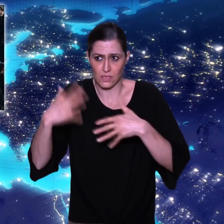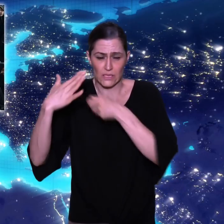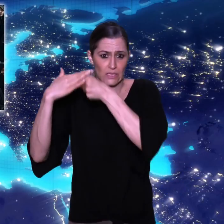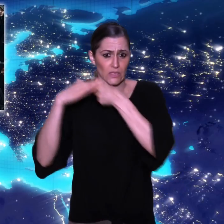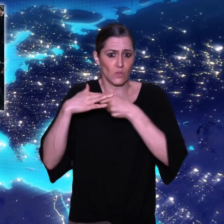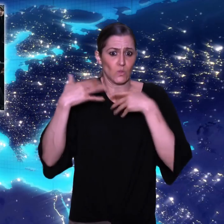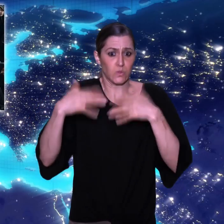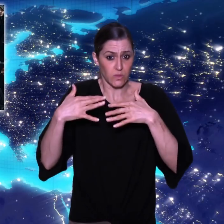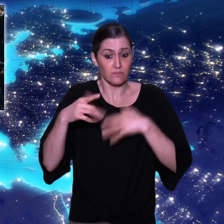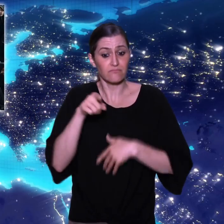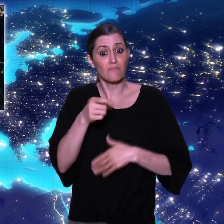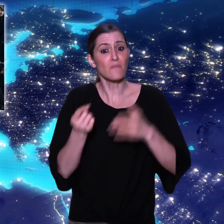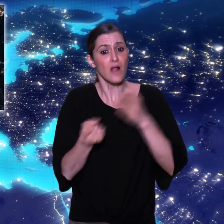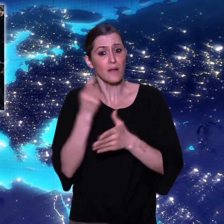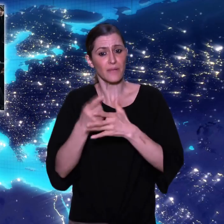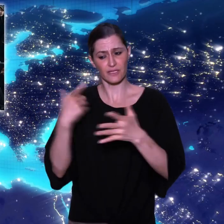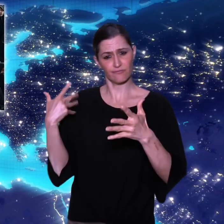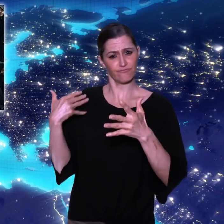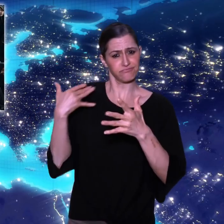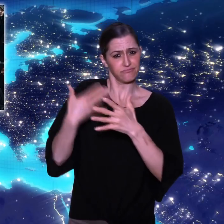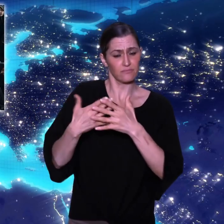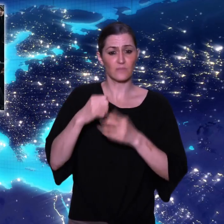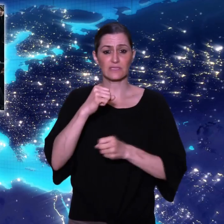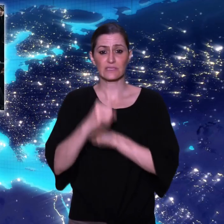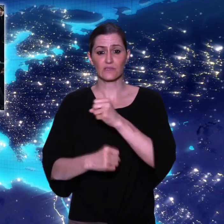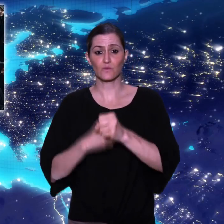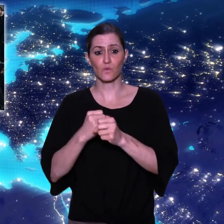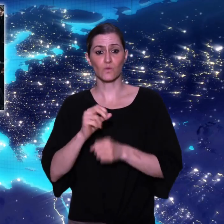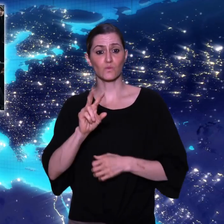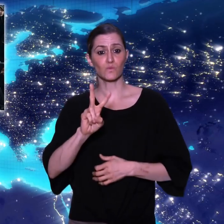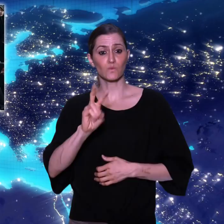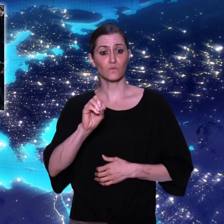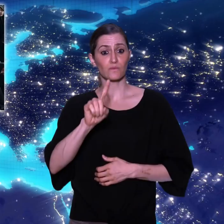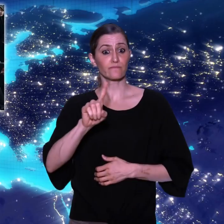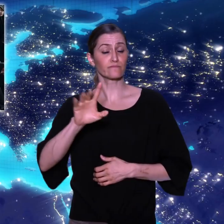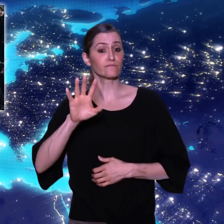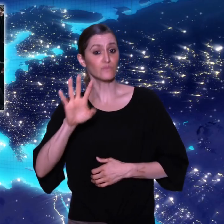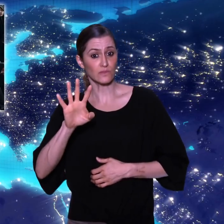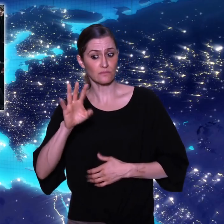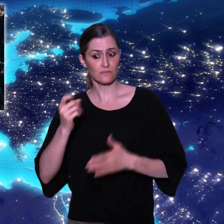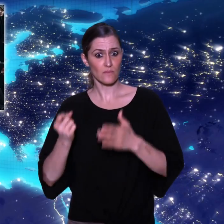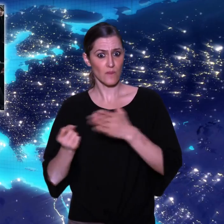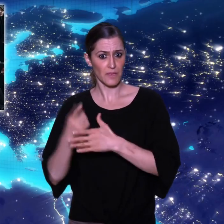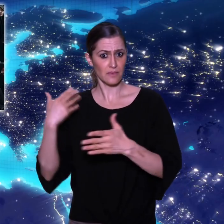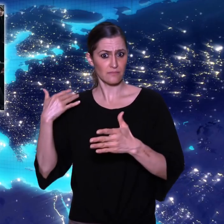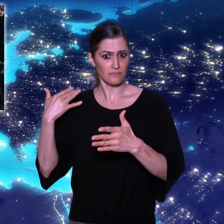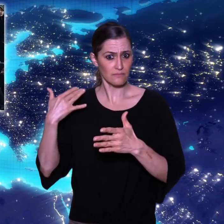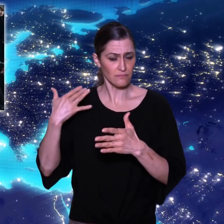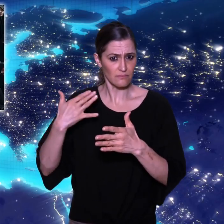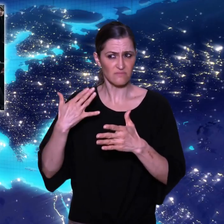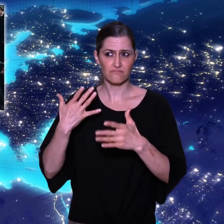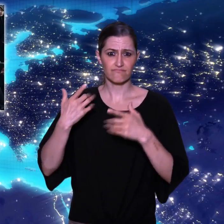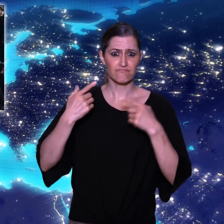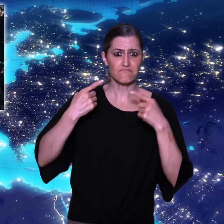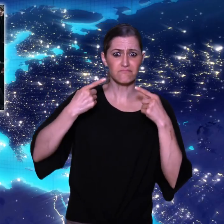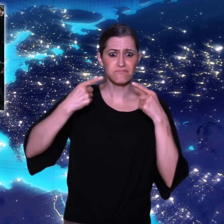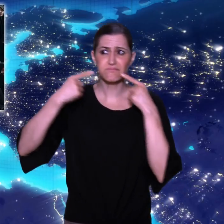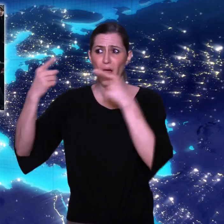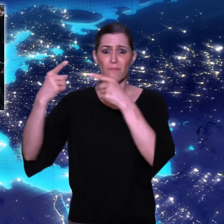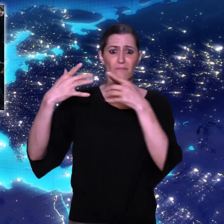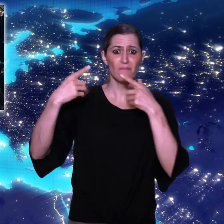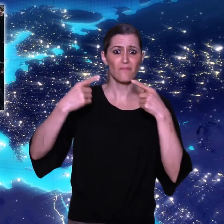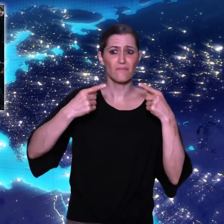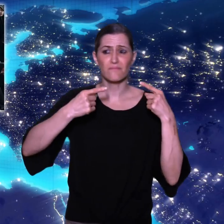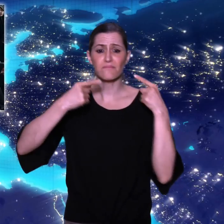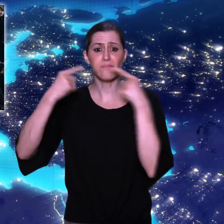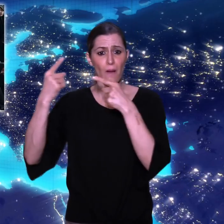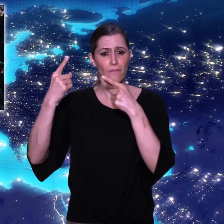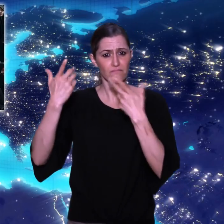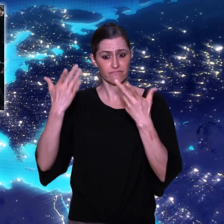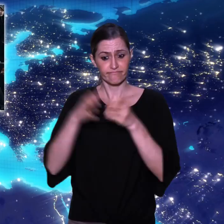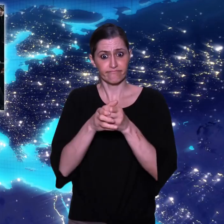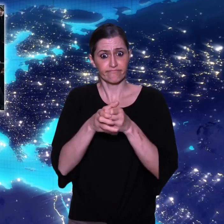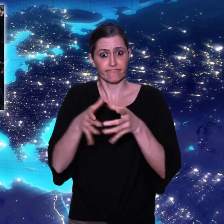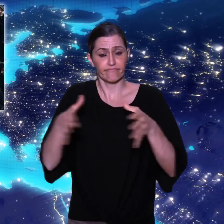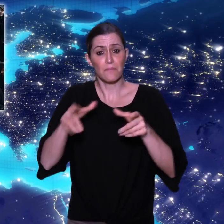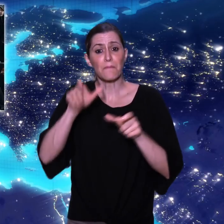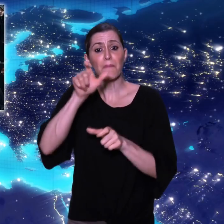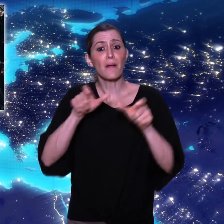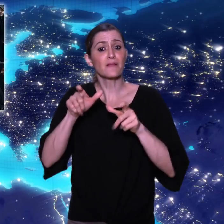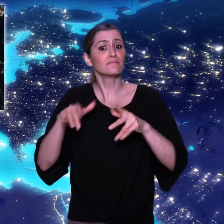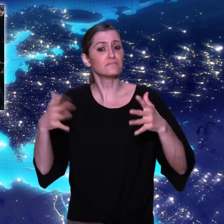More than 100 Saudi Shiites were tried for charges